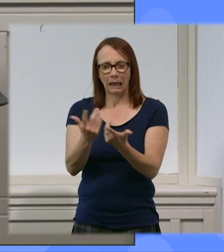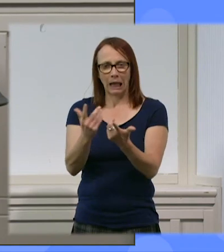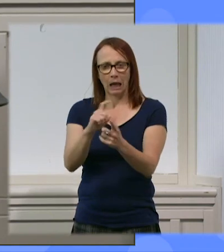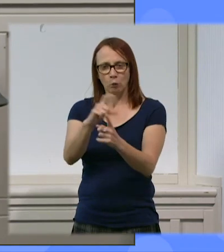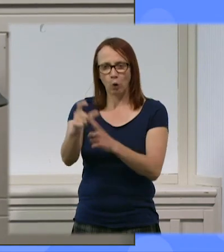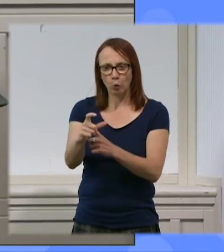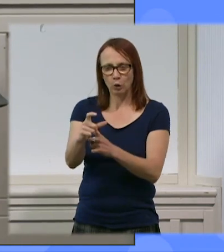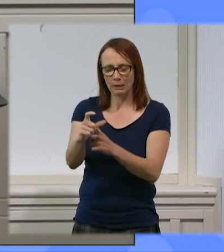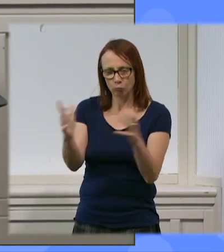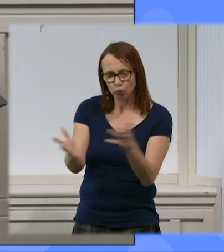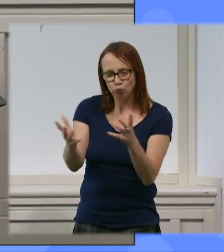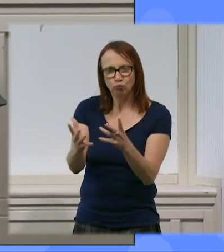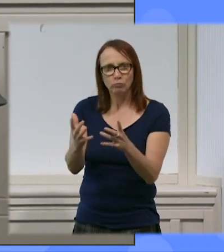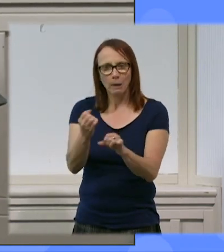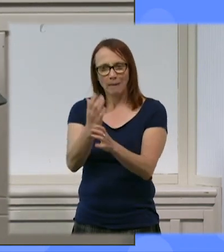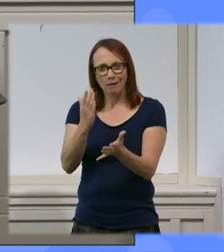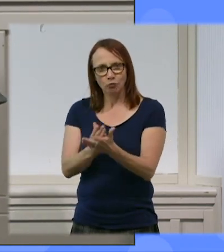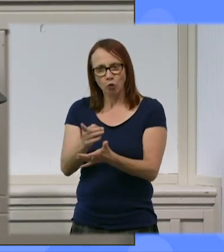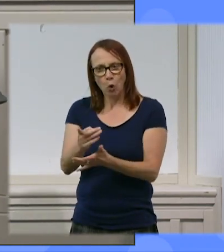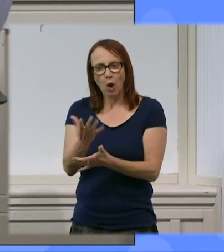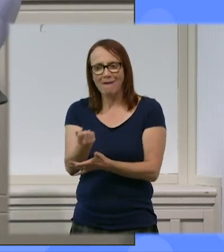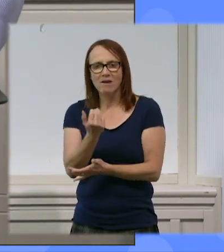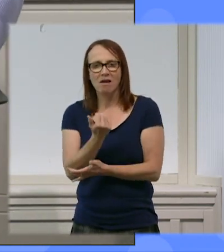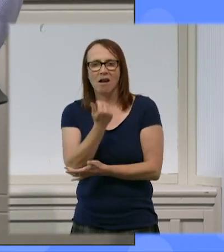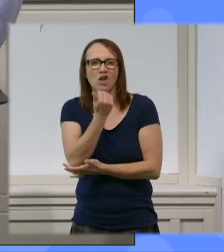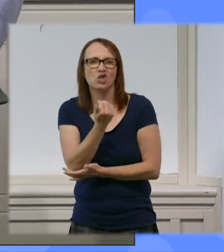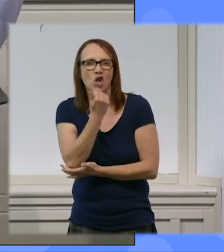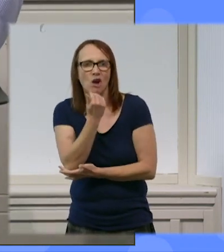have the mobility they need without having a large sum of money to buy a car